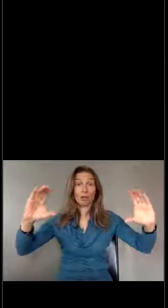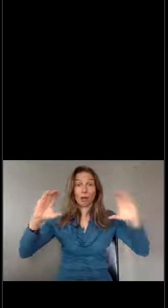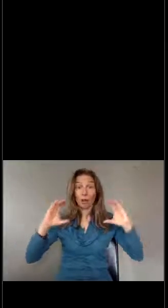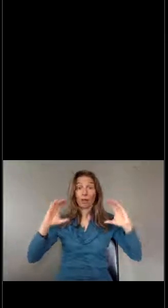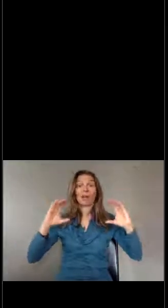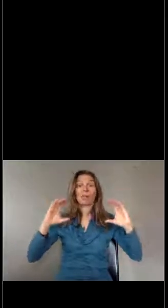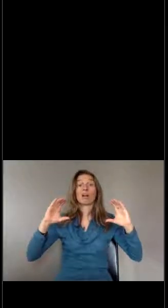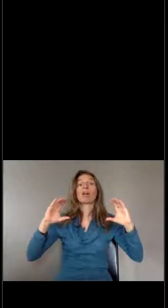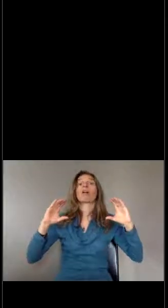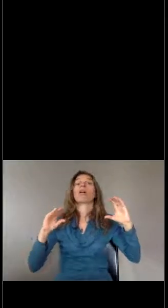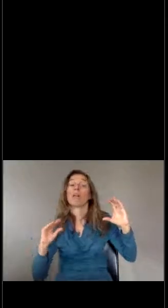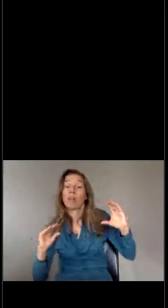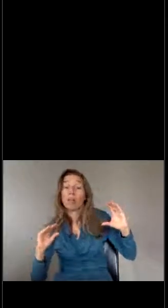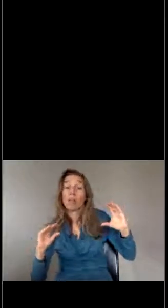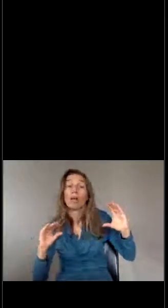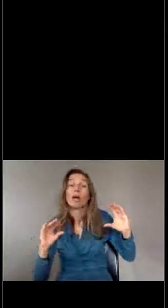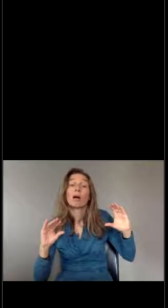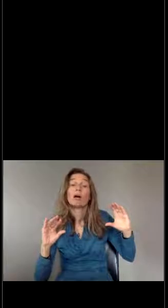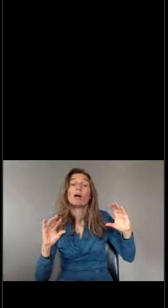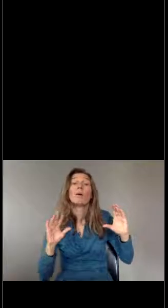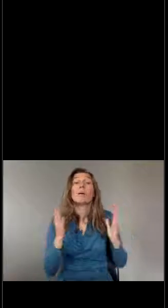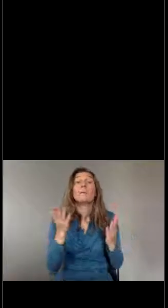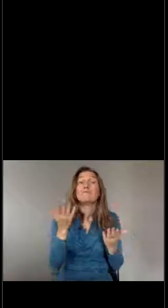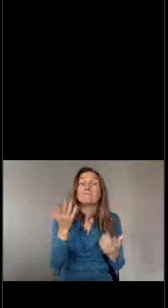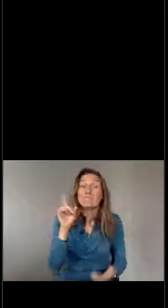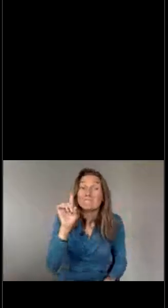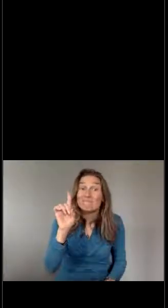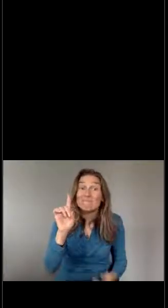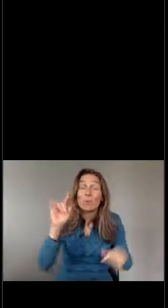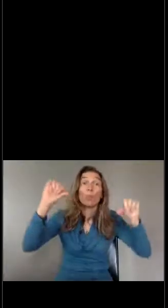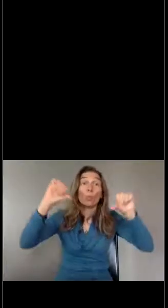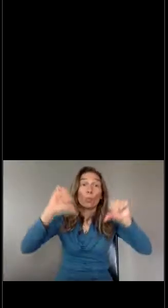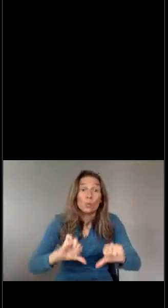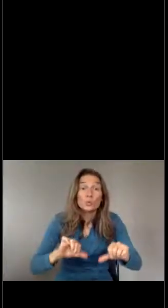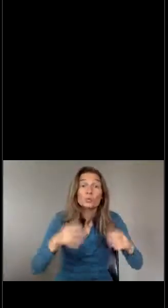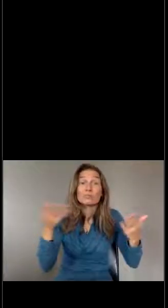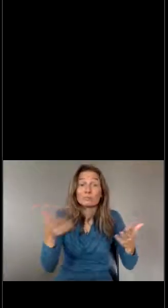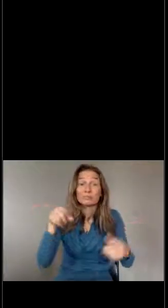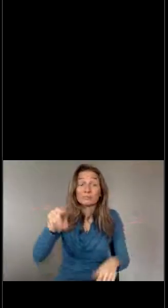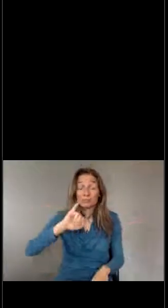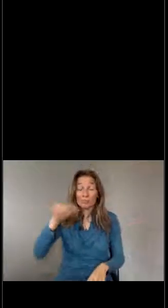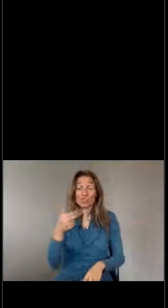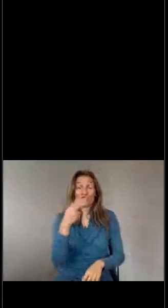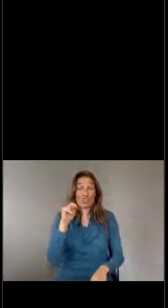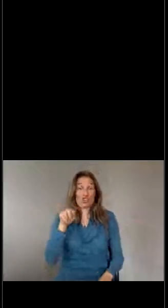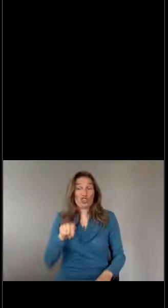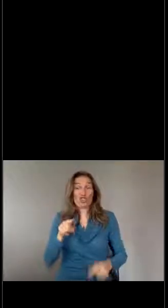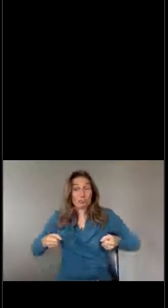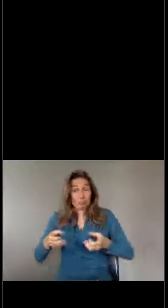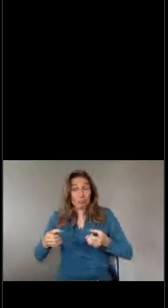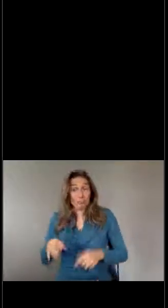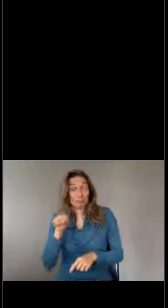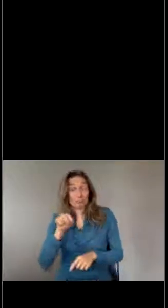perhaps for John, these extra costs cost $200. Since John's income is $100 and he has other costs as well,